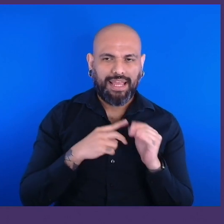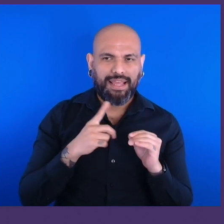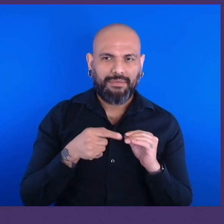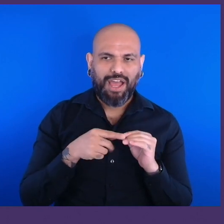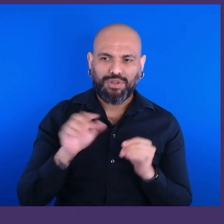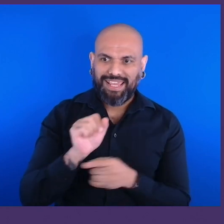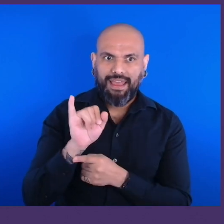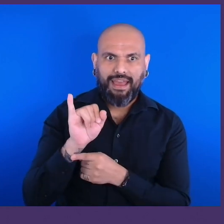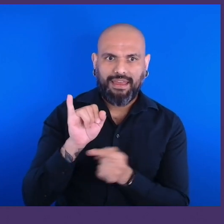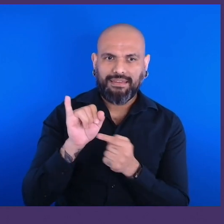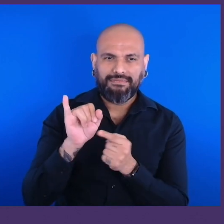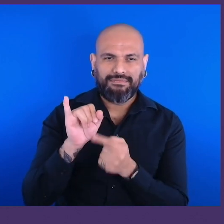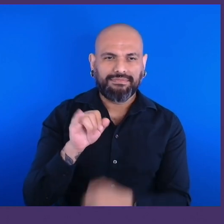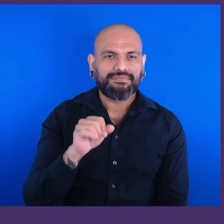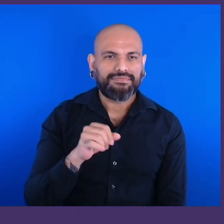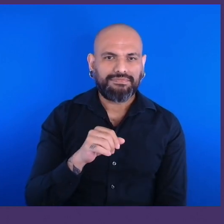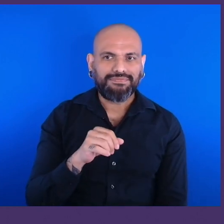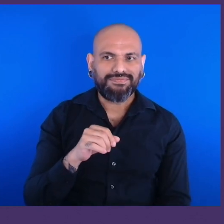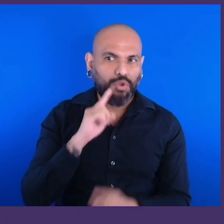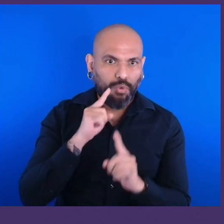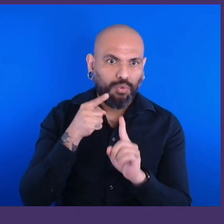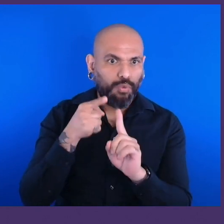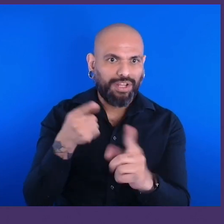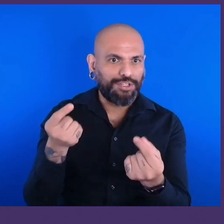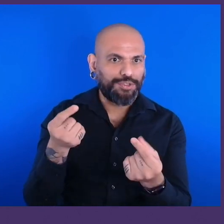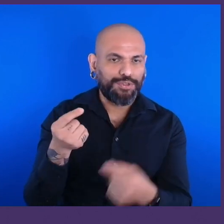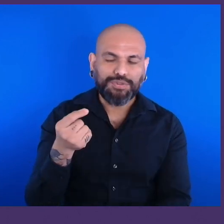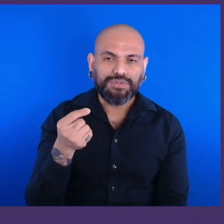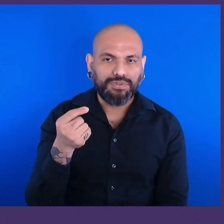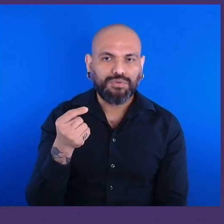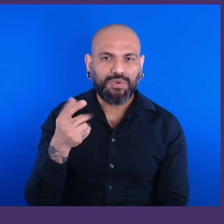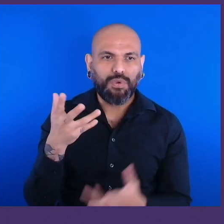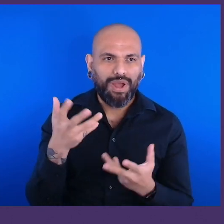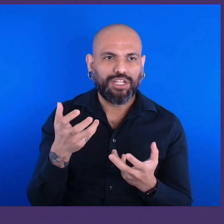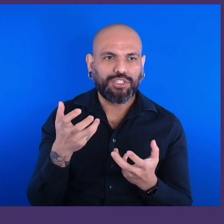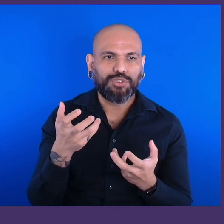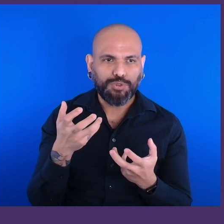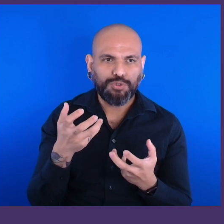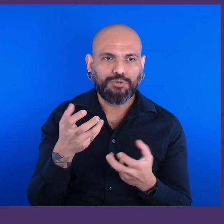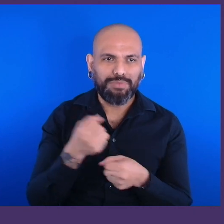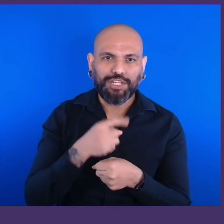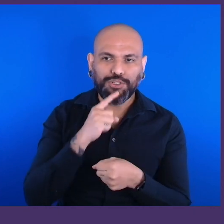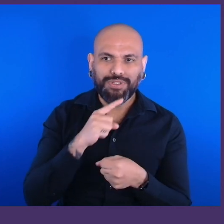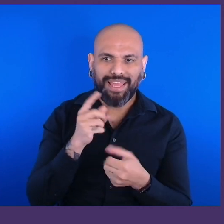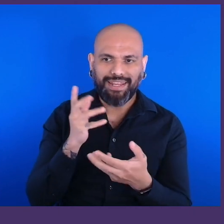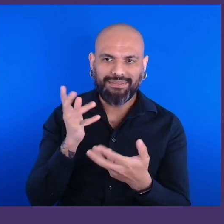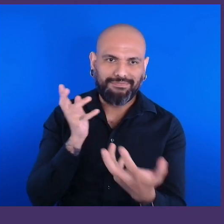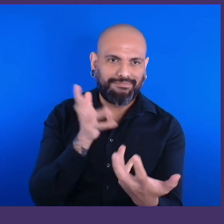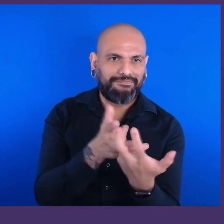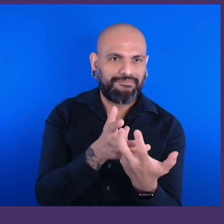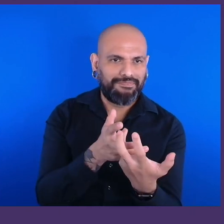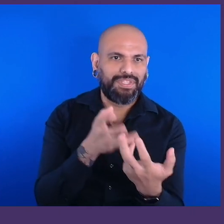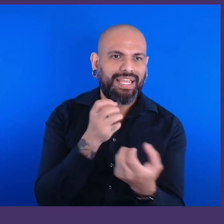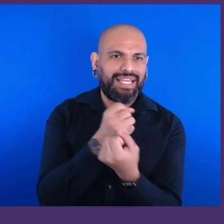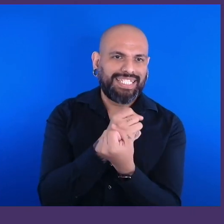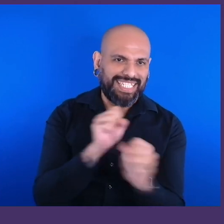what it aims to do, is to cater for the safeguard of the fundamental rights of everybody, including persons